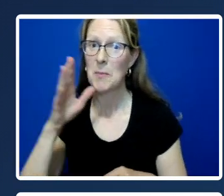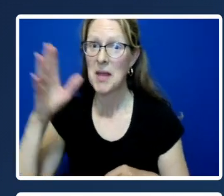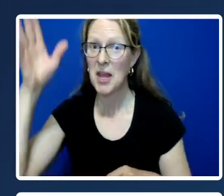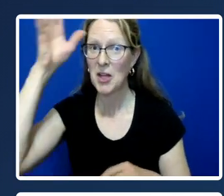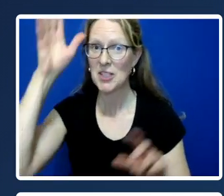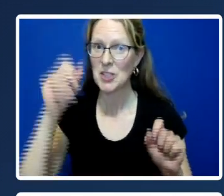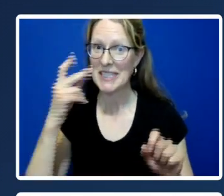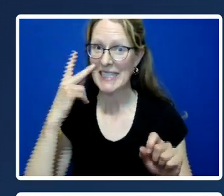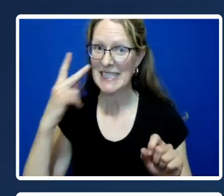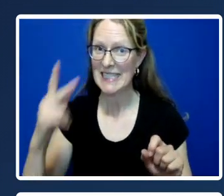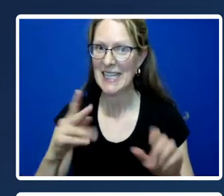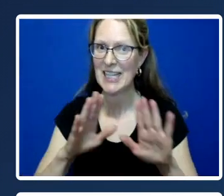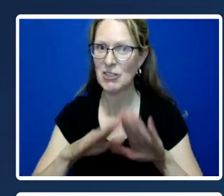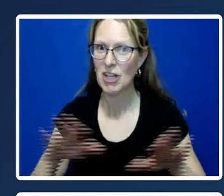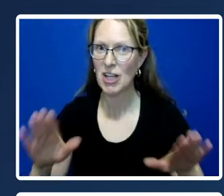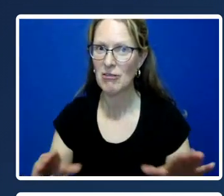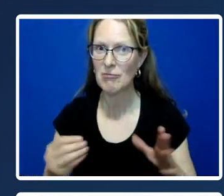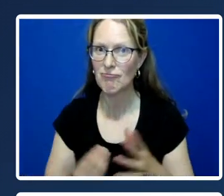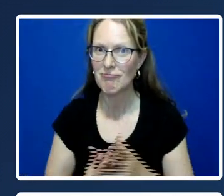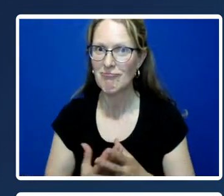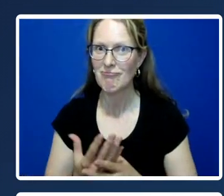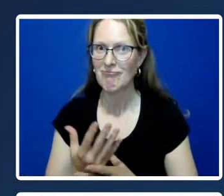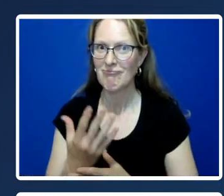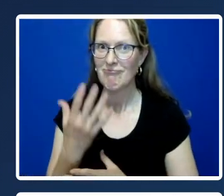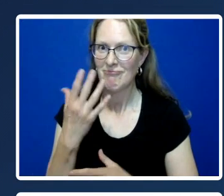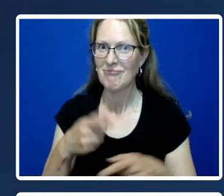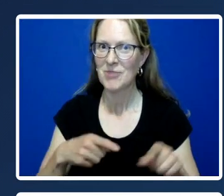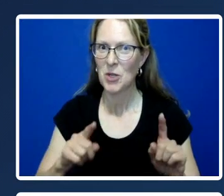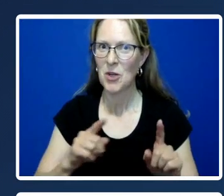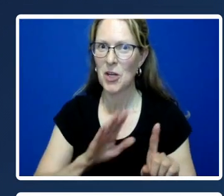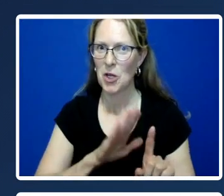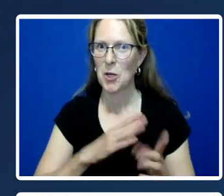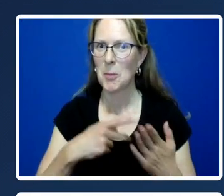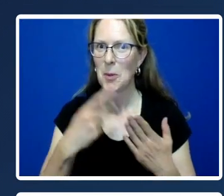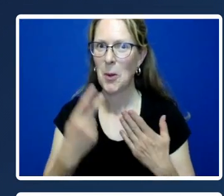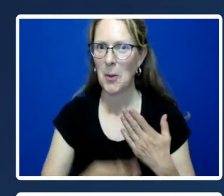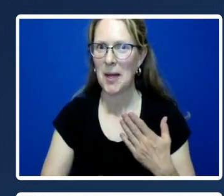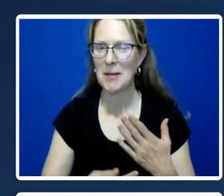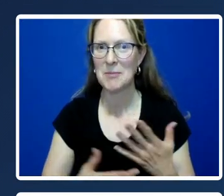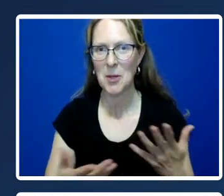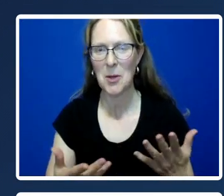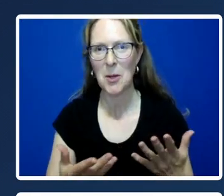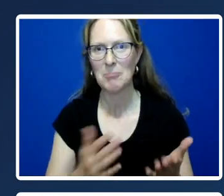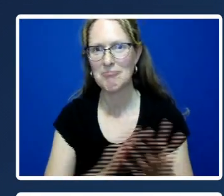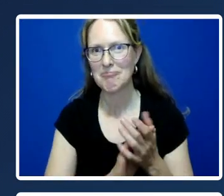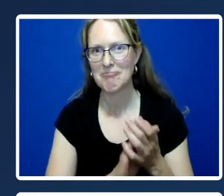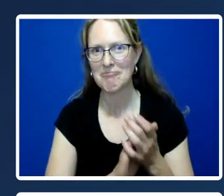over the course of Maureen's program. So, thank you for inviting me to witness that.